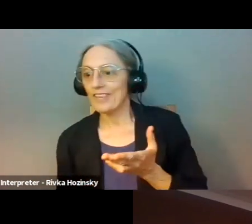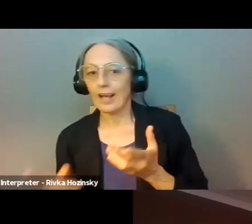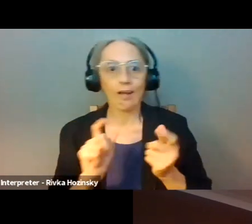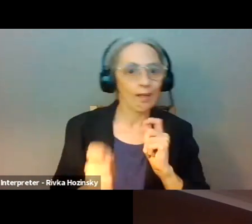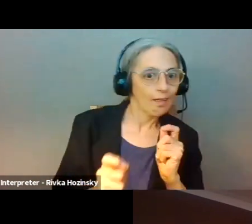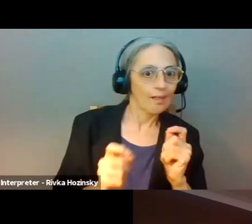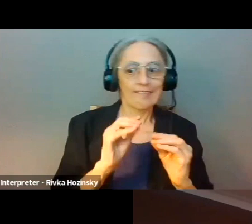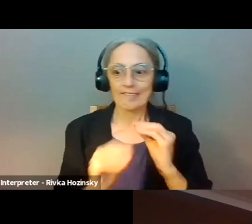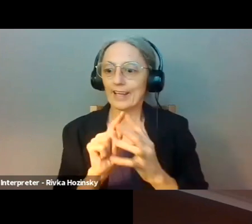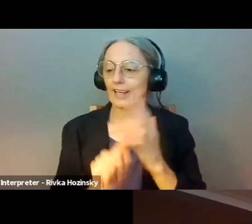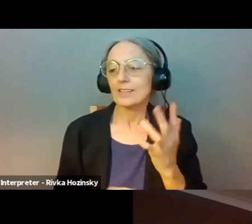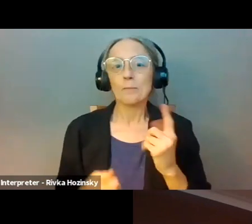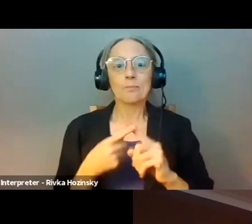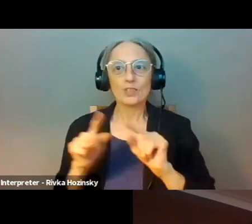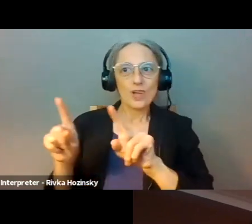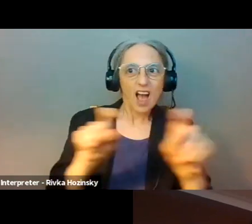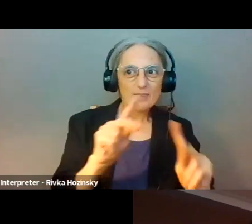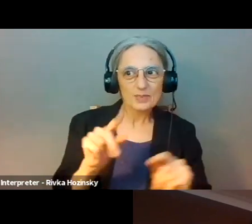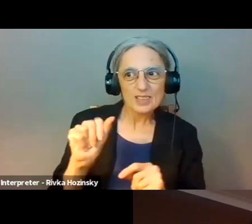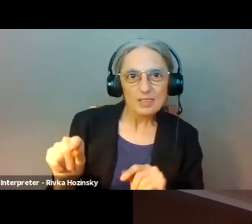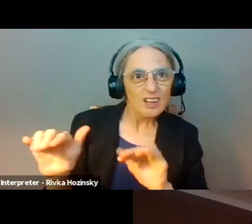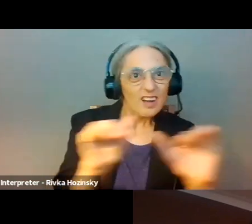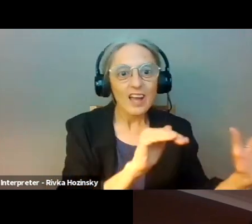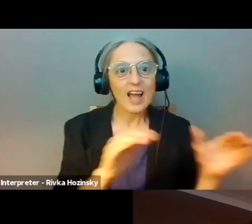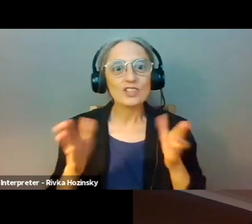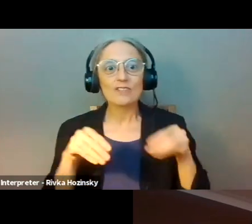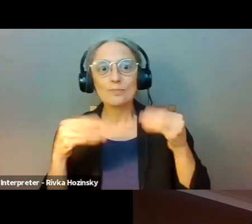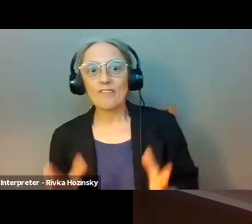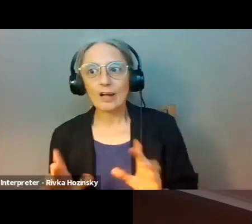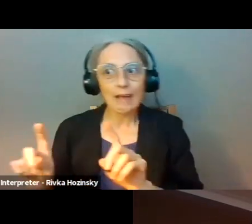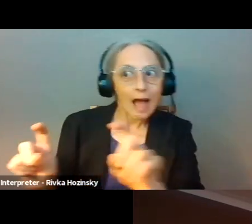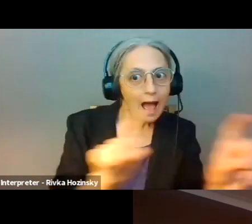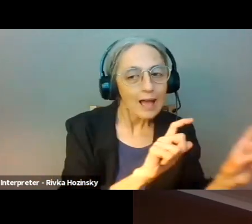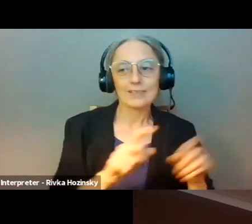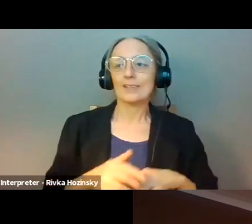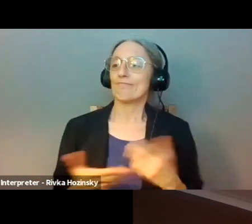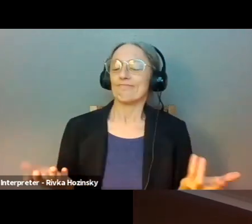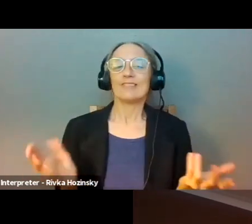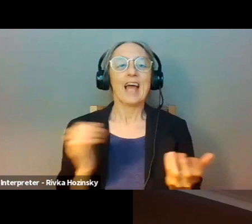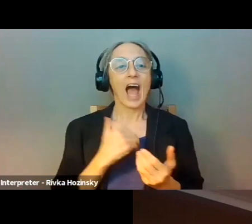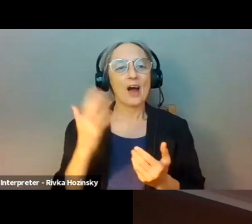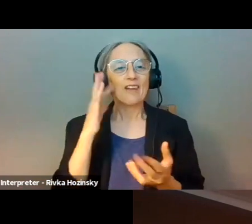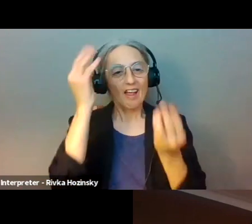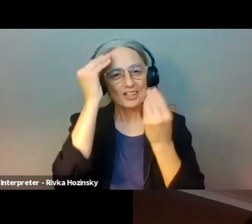people with disabilities and consulting service providers. So it's just we're sharing our knowledge in real time with you, really.